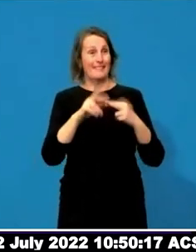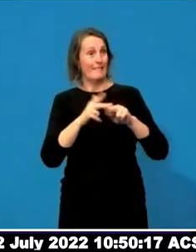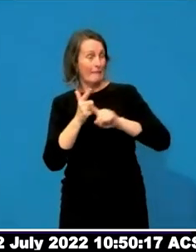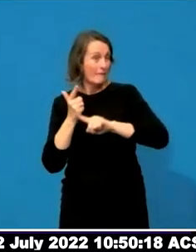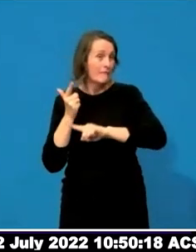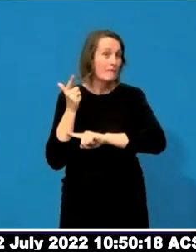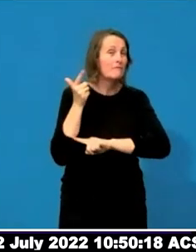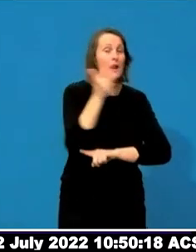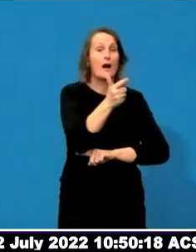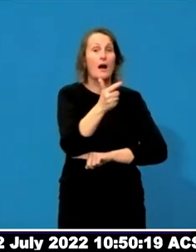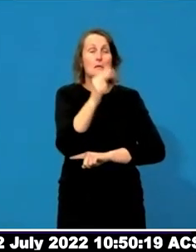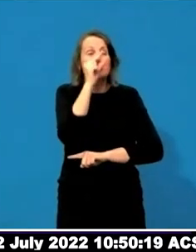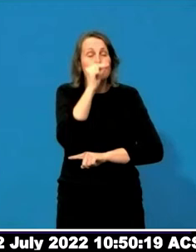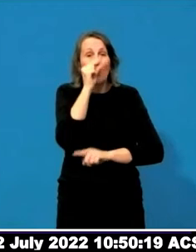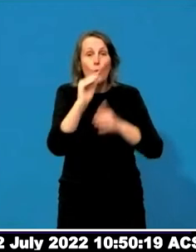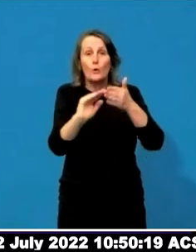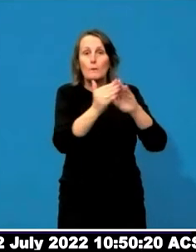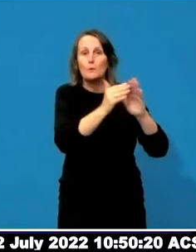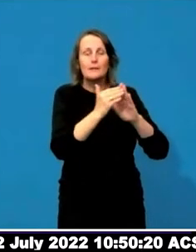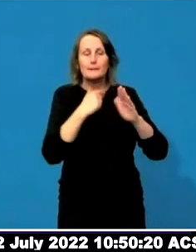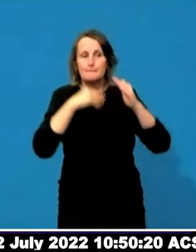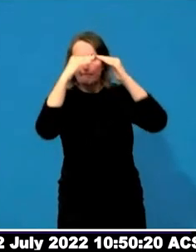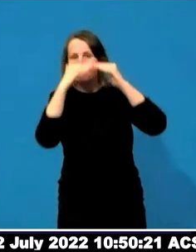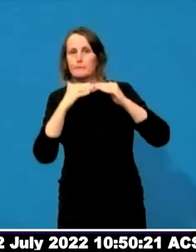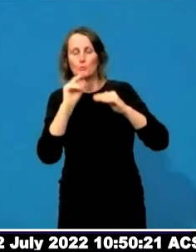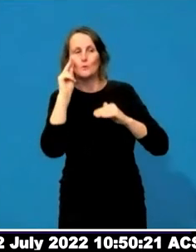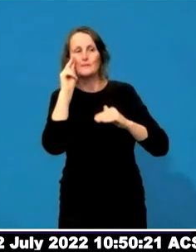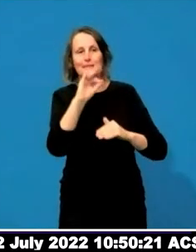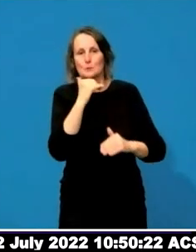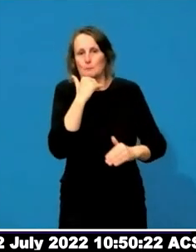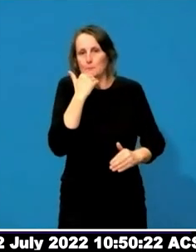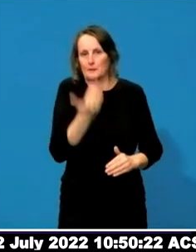that might be shut off in the wet season, or some of those other issues